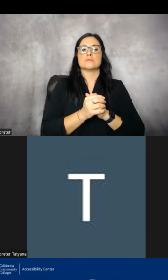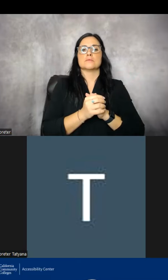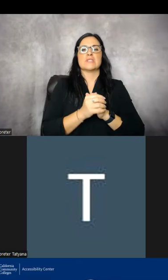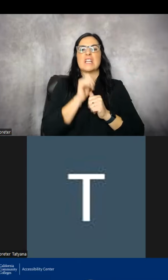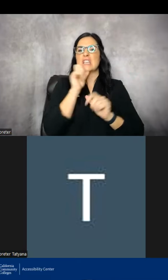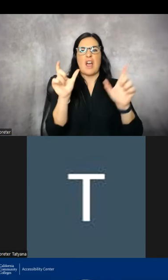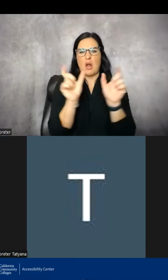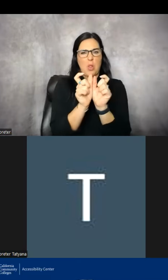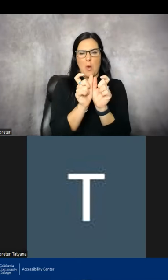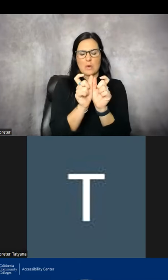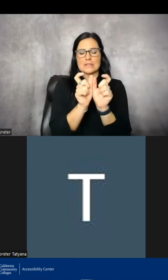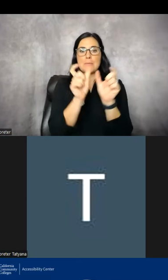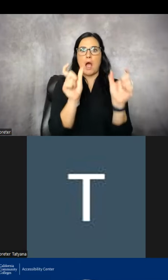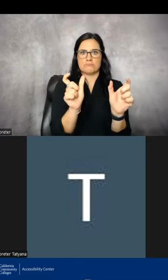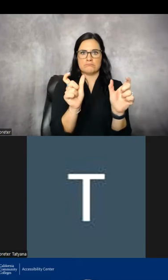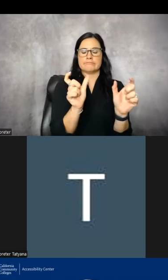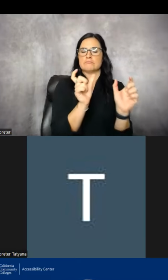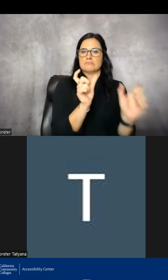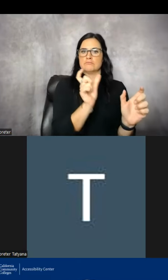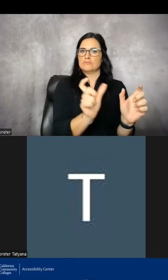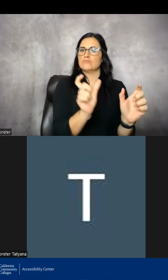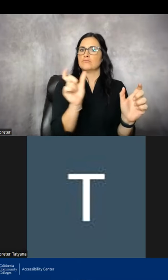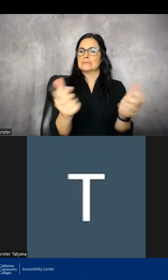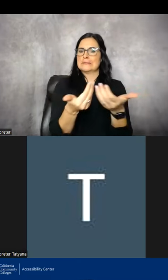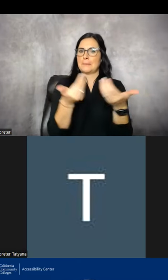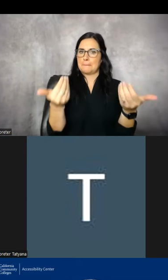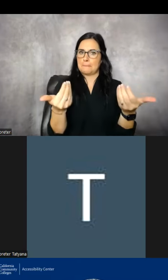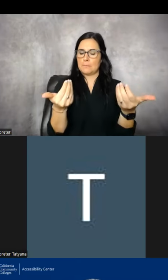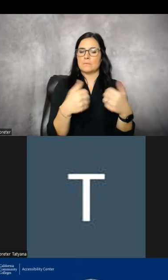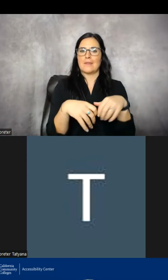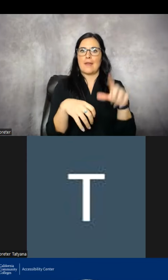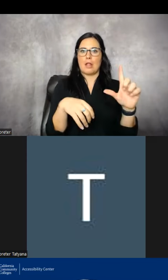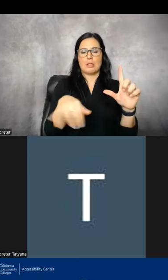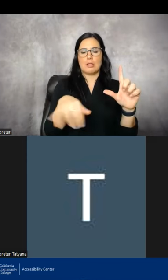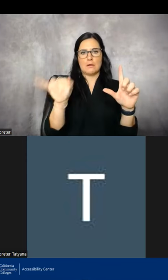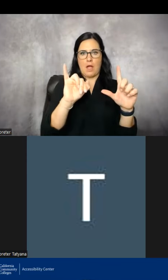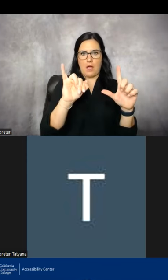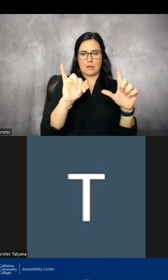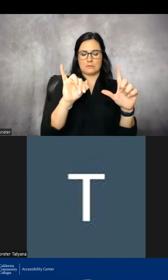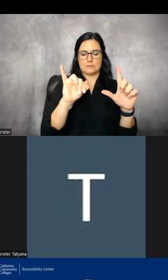or different letters like l and i they're written exactly same way,